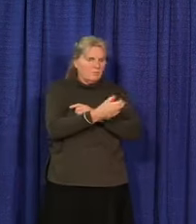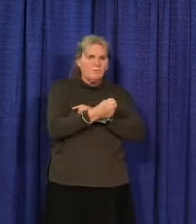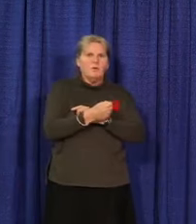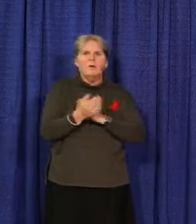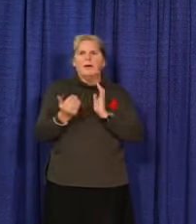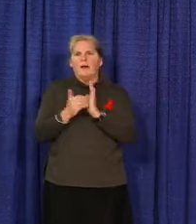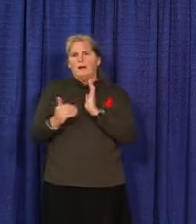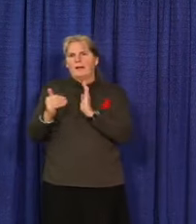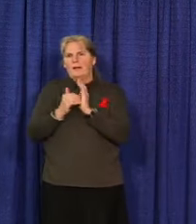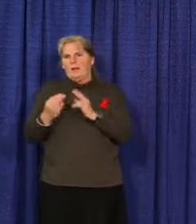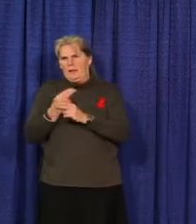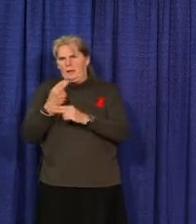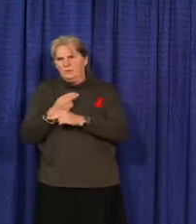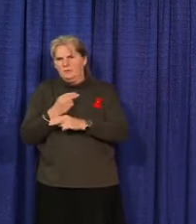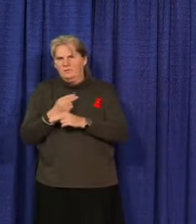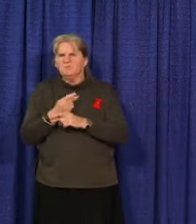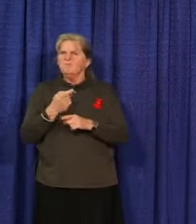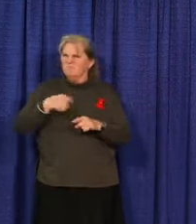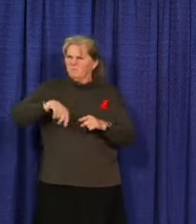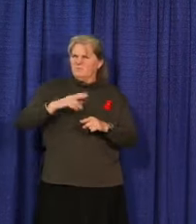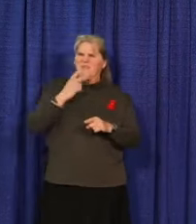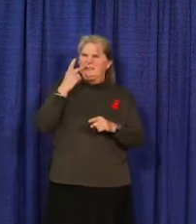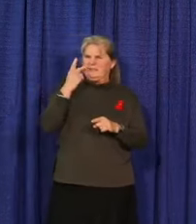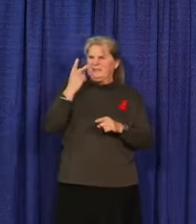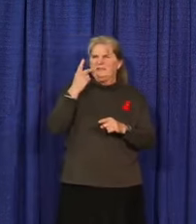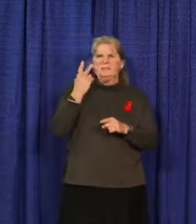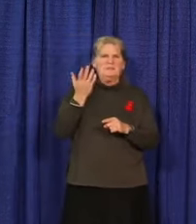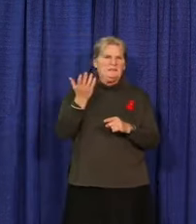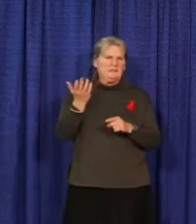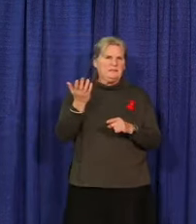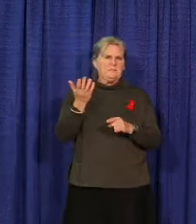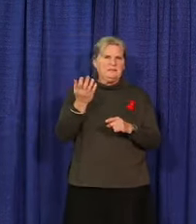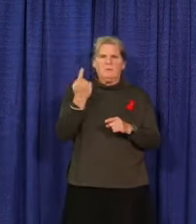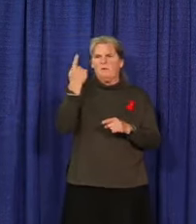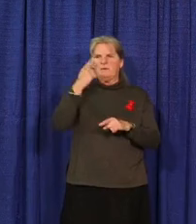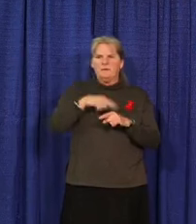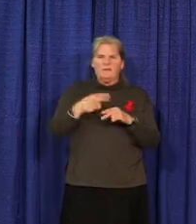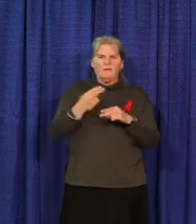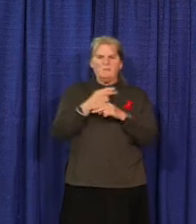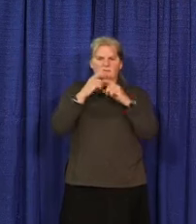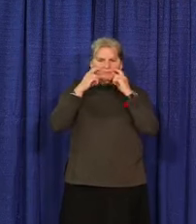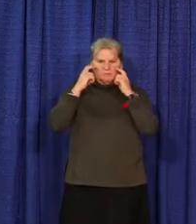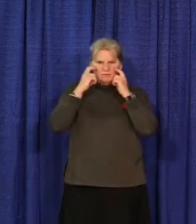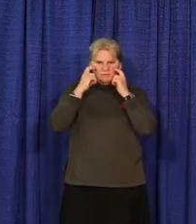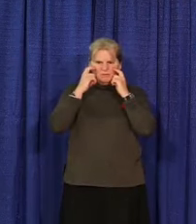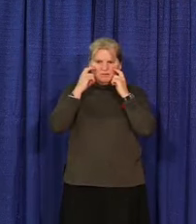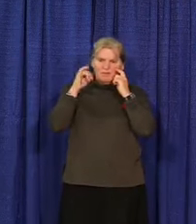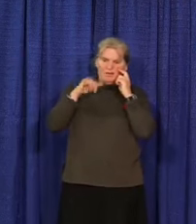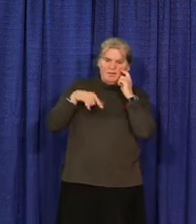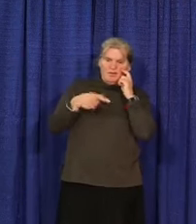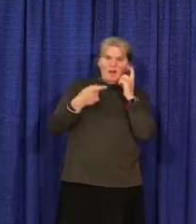reusable masks. We have seen lots of instances